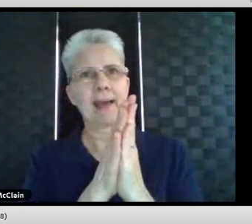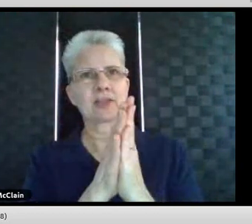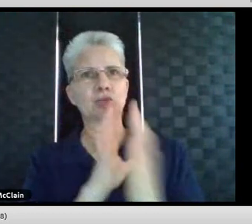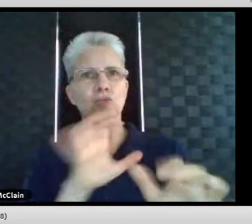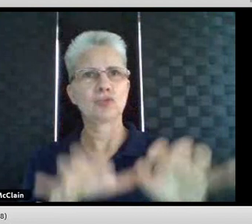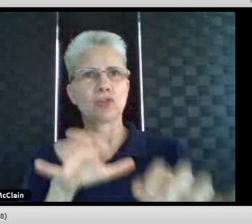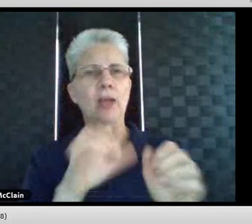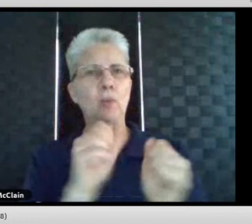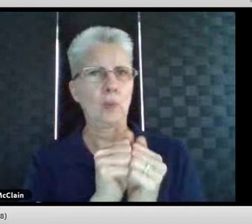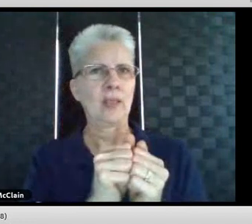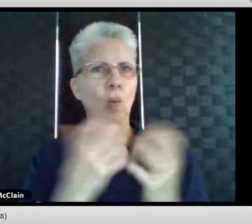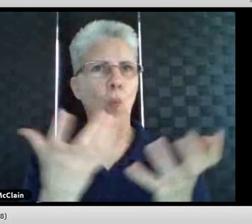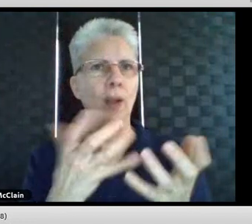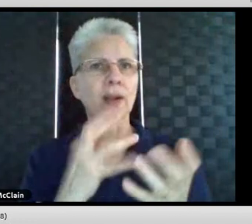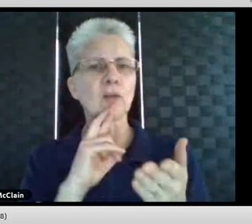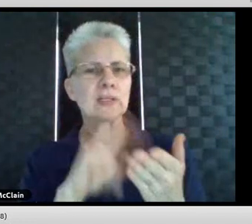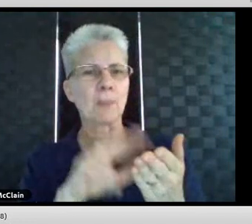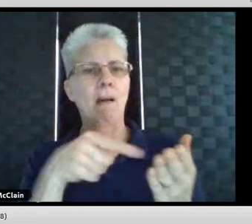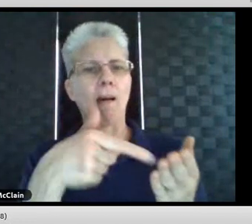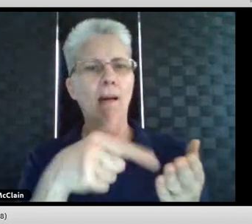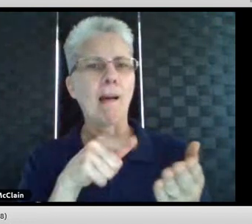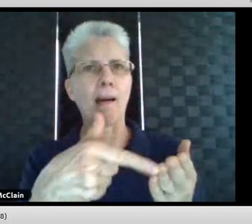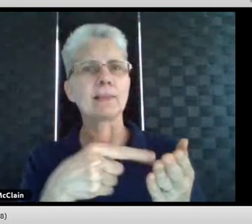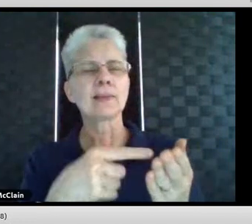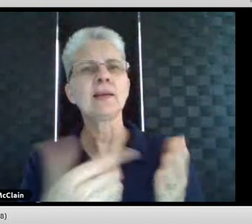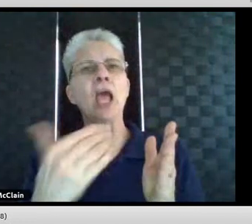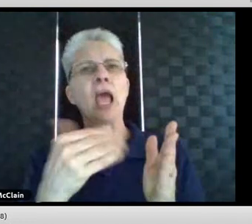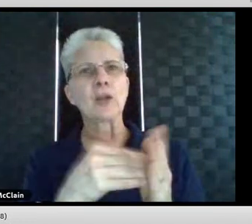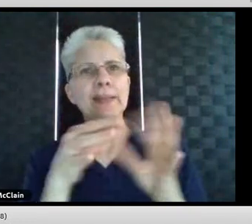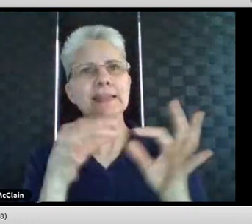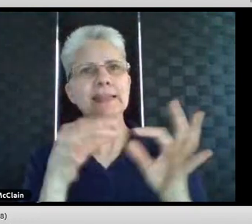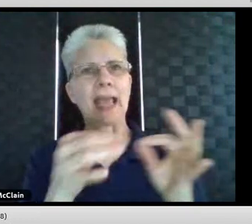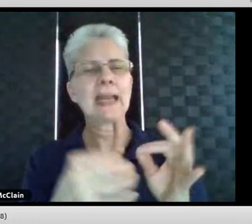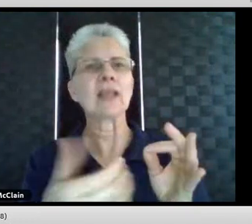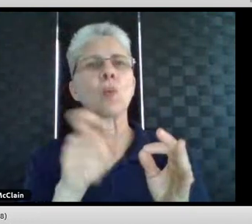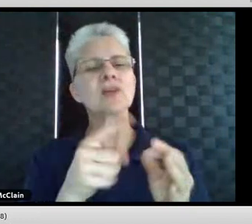you know, responding and restating the question, and reassure them throughout the chat.